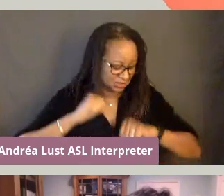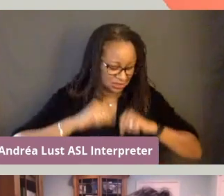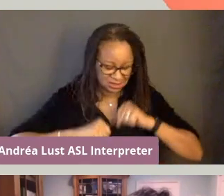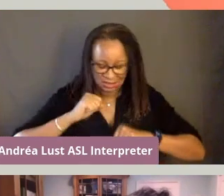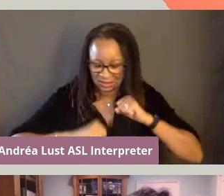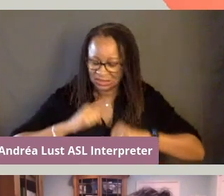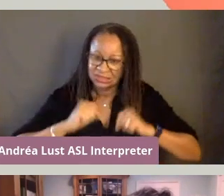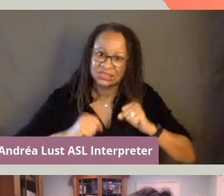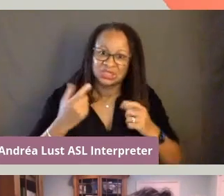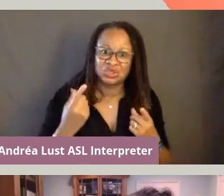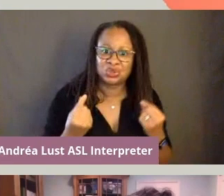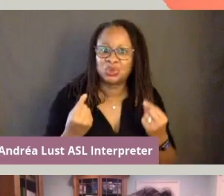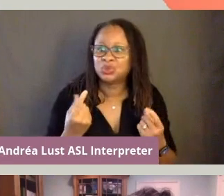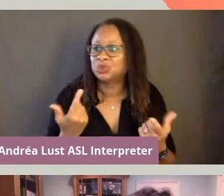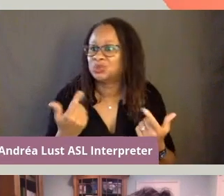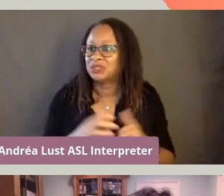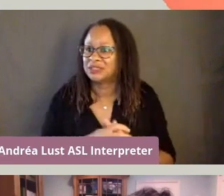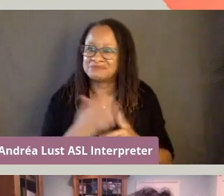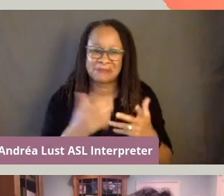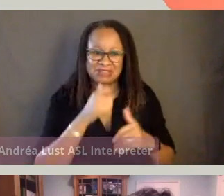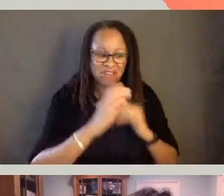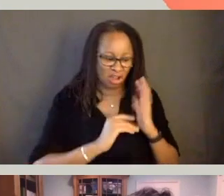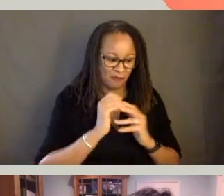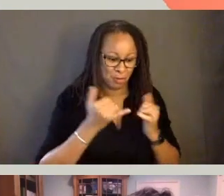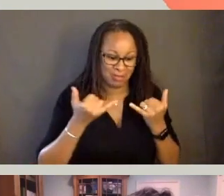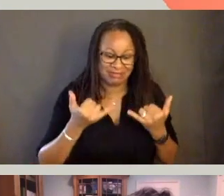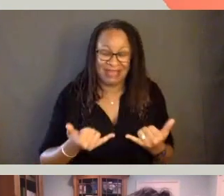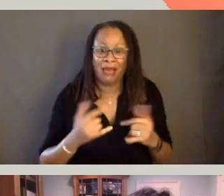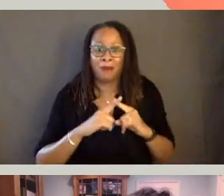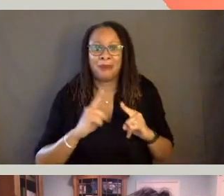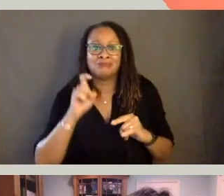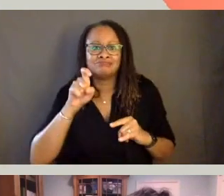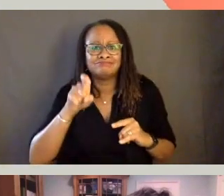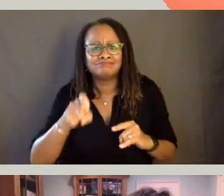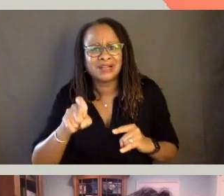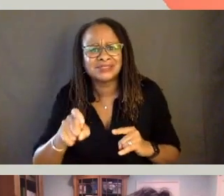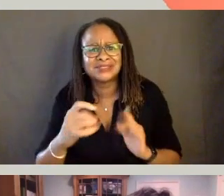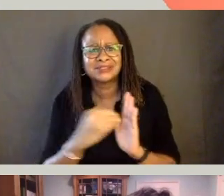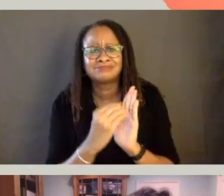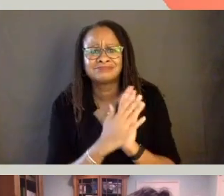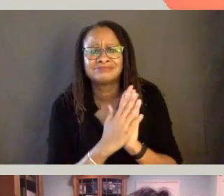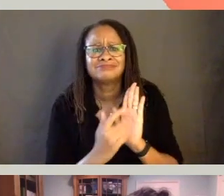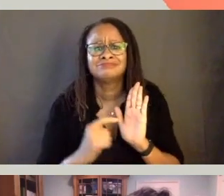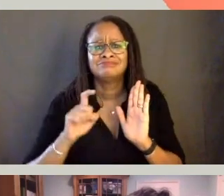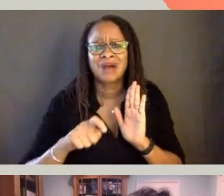okay, maybe this isn't comfortable in the moment, but we just have to let it steep a bit